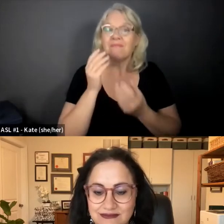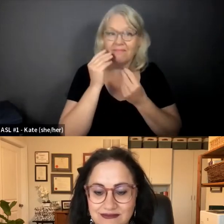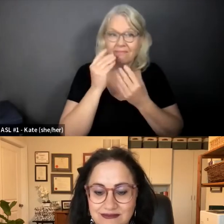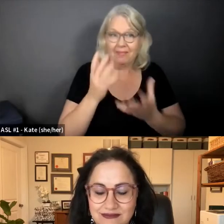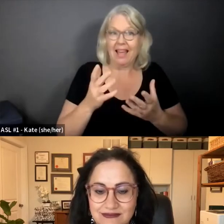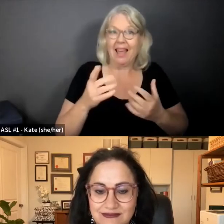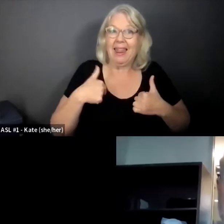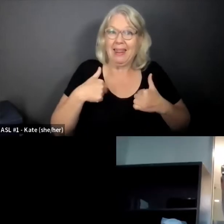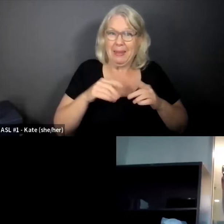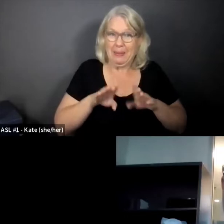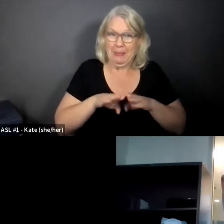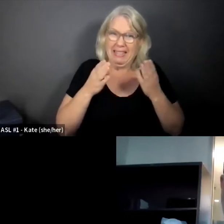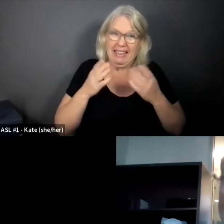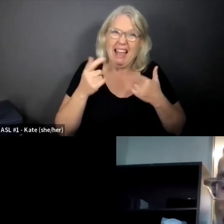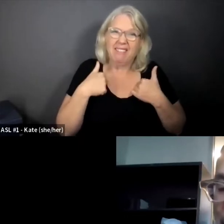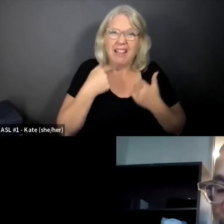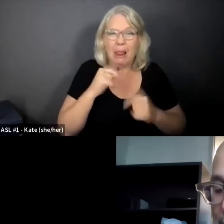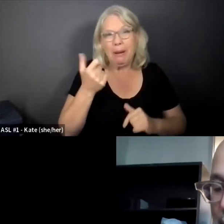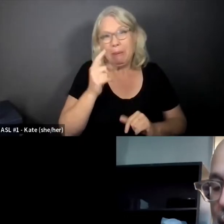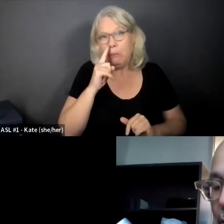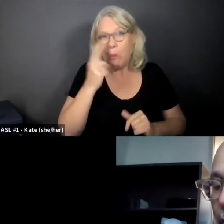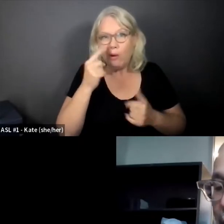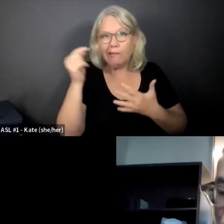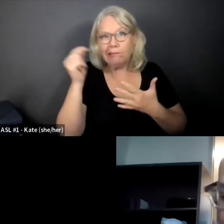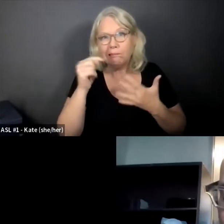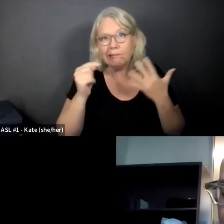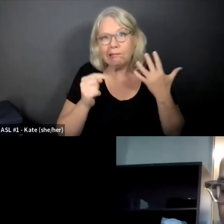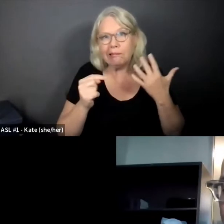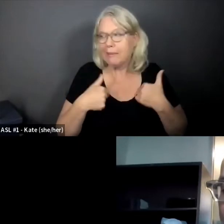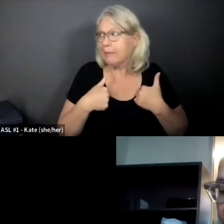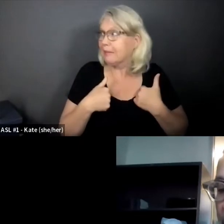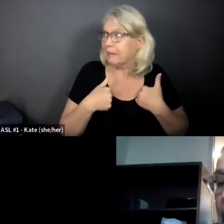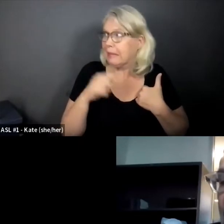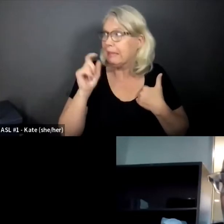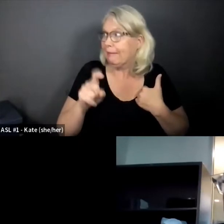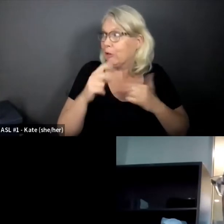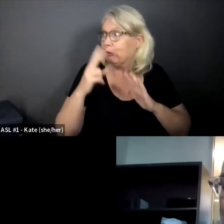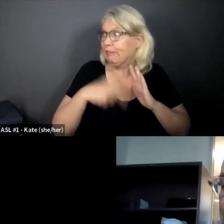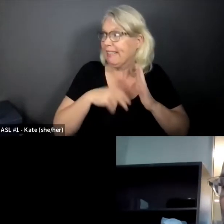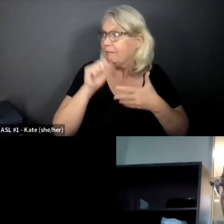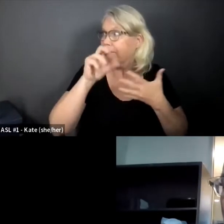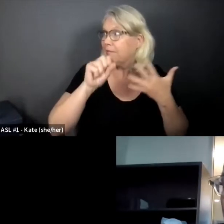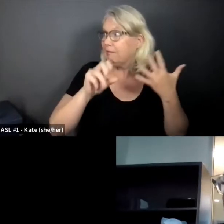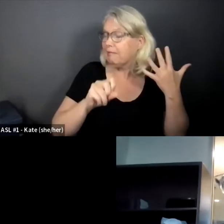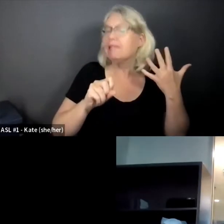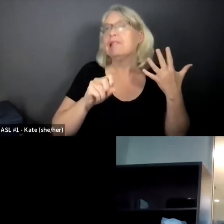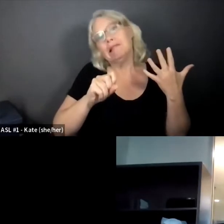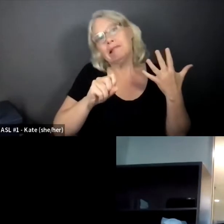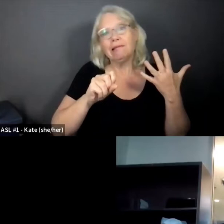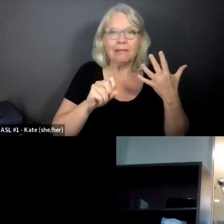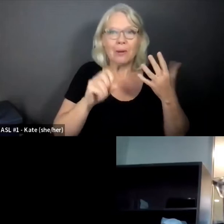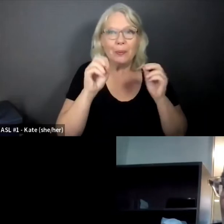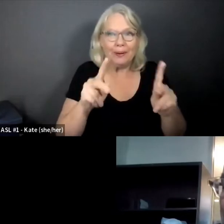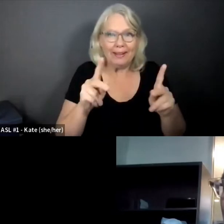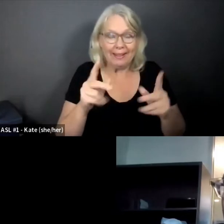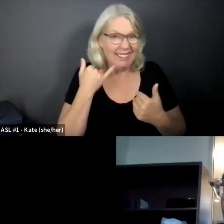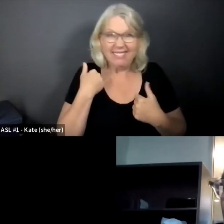I HAVE HOUSEKEEPING NOTES I MUST READ OR DOREEN WON'T LIKE ME ANYWAY.